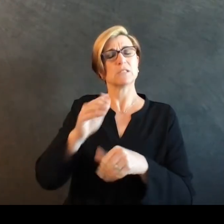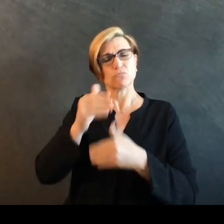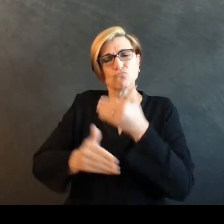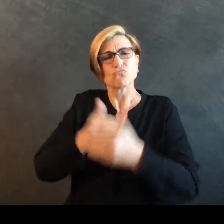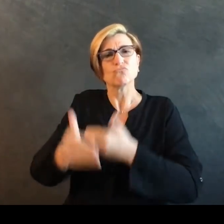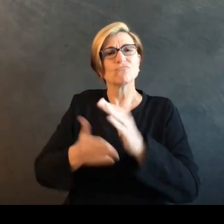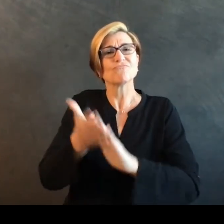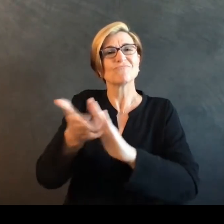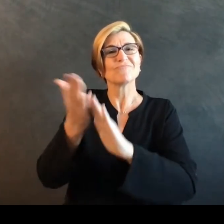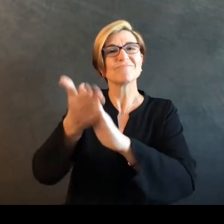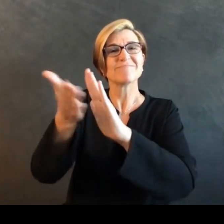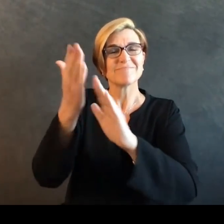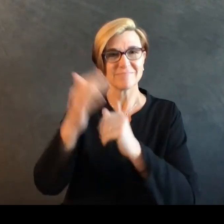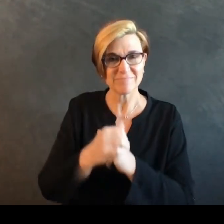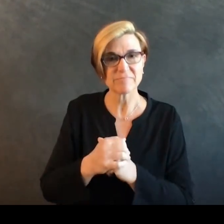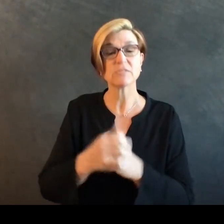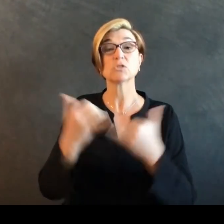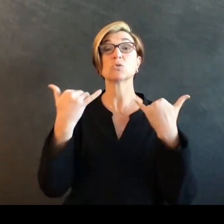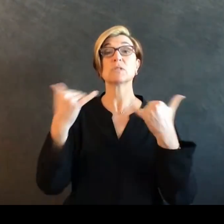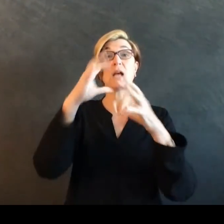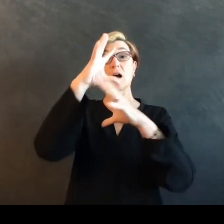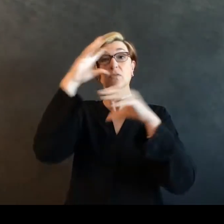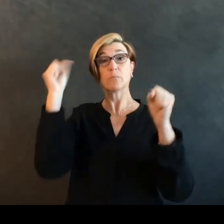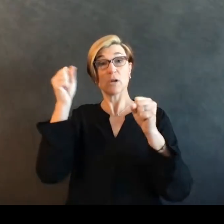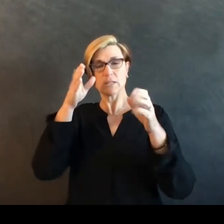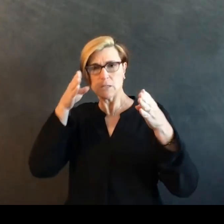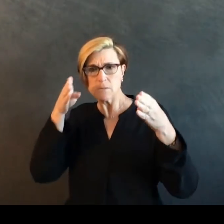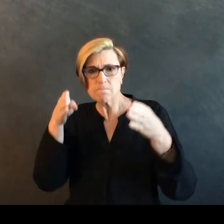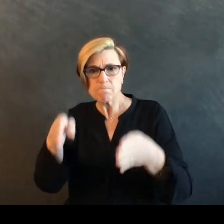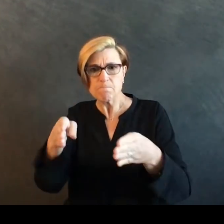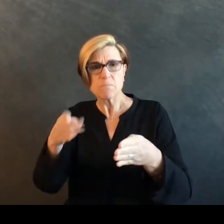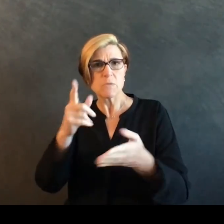businesses front and center in the response effort and we are working hard